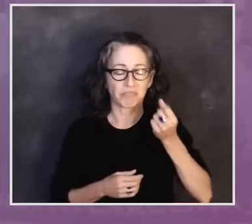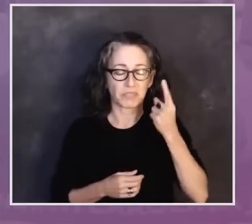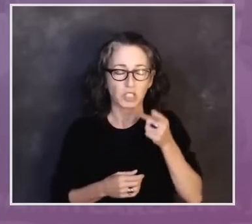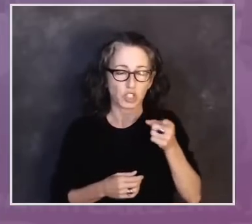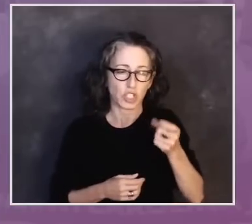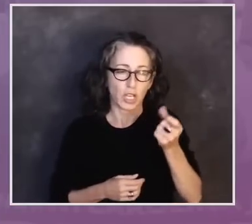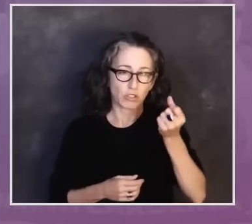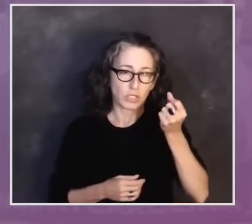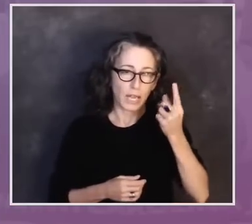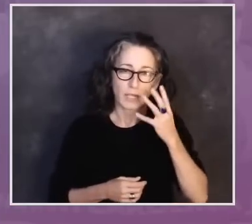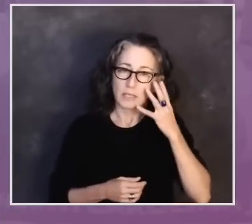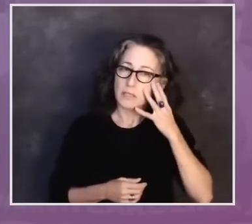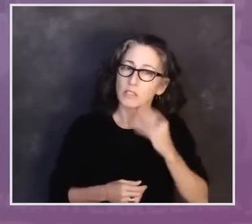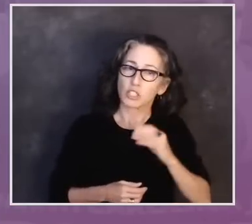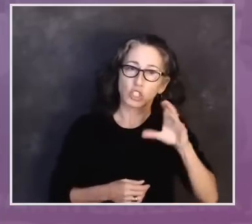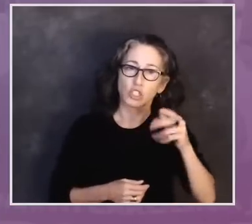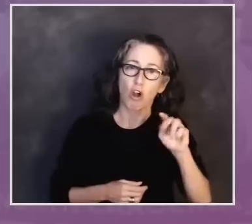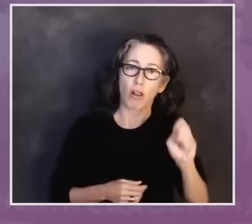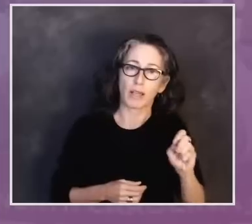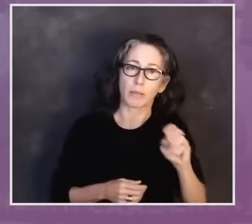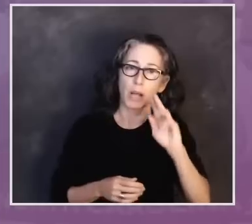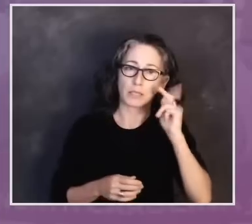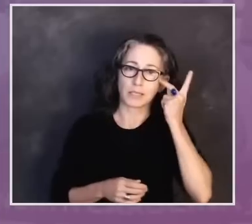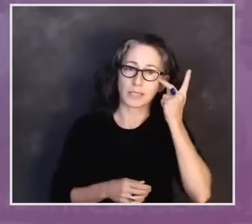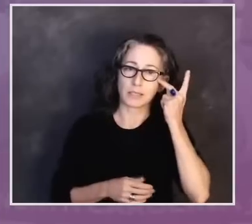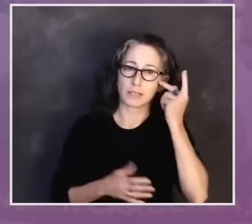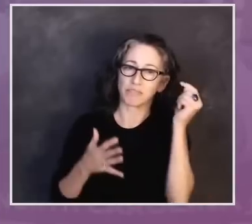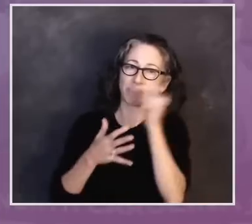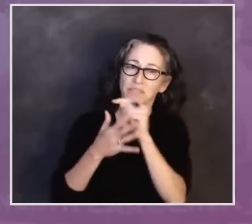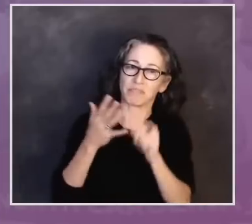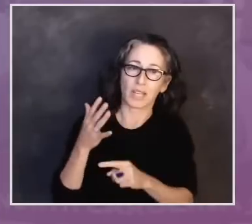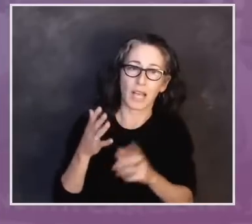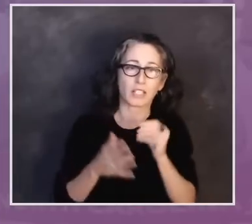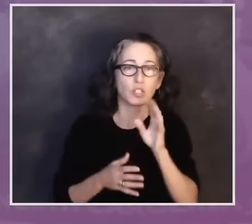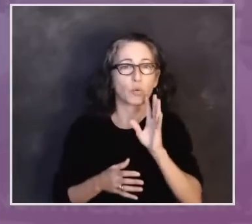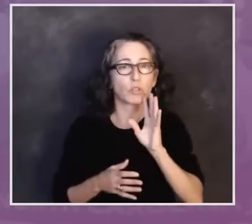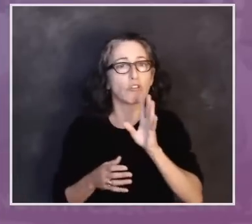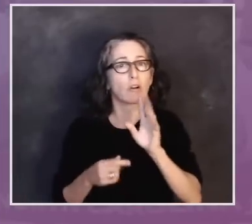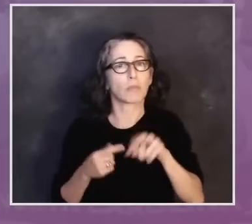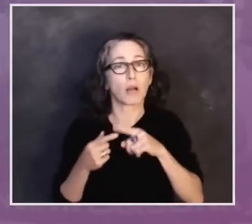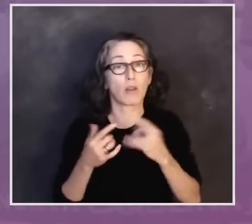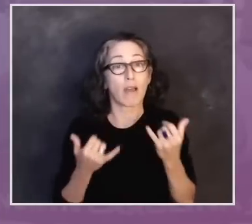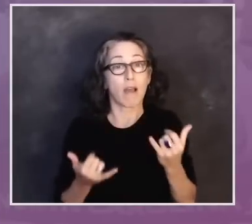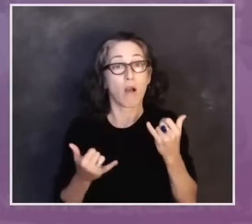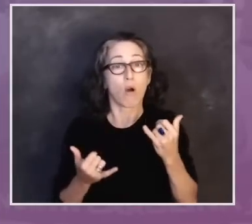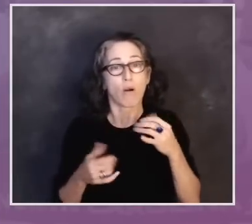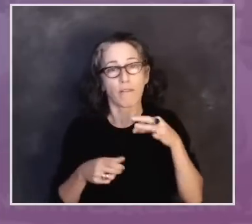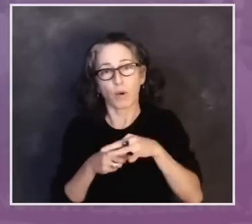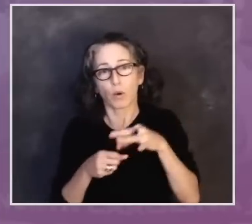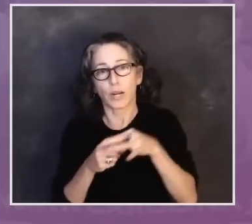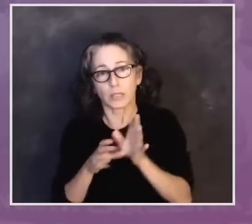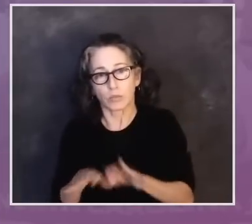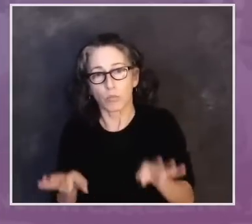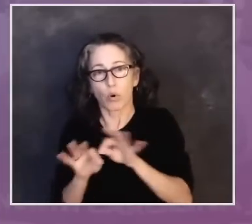TRANSPORTATION AND COMMUNITY SAFETY. SHE'S NO STRANGER TO CHARLOTTE POLITICS, BUT WE ARE GRATEFUL THAT SHE IS HERE TONIGHT TO